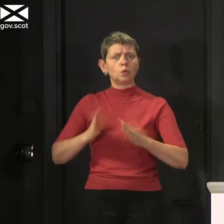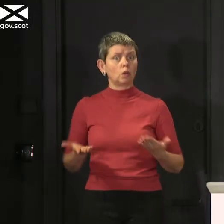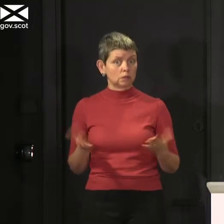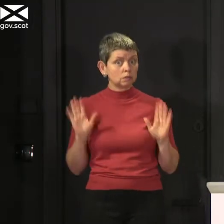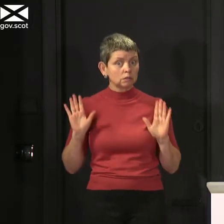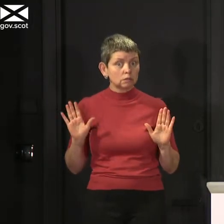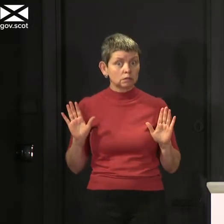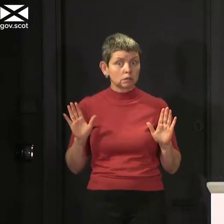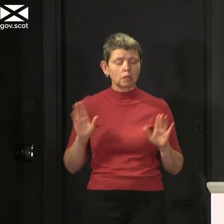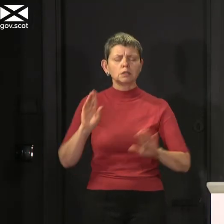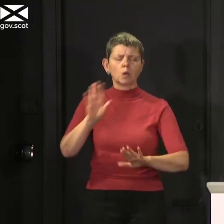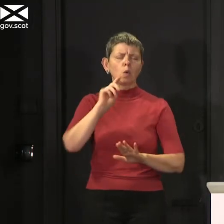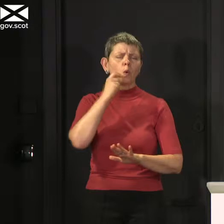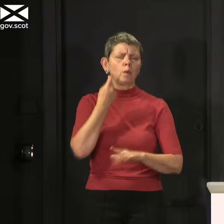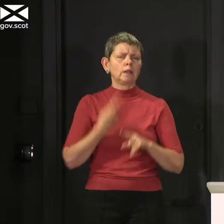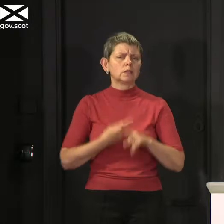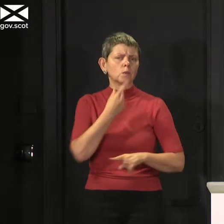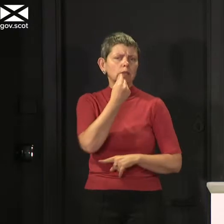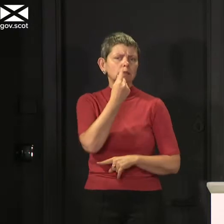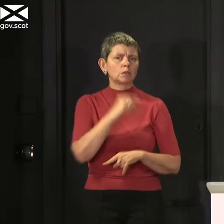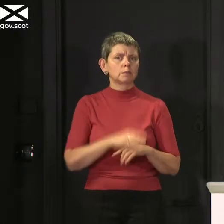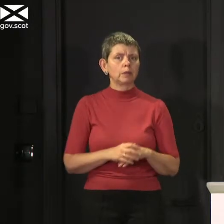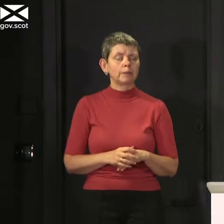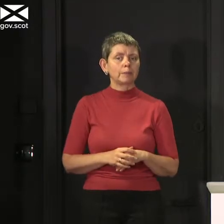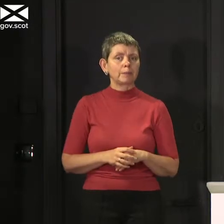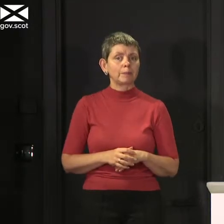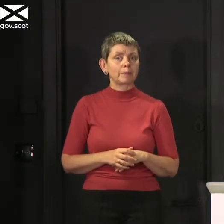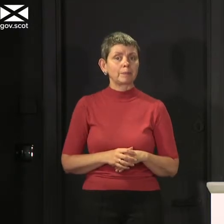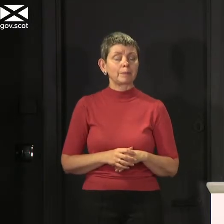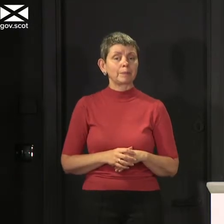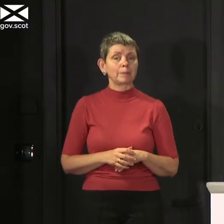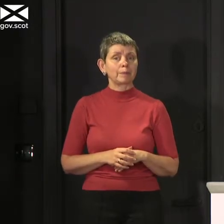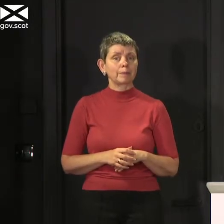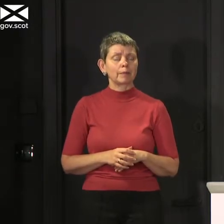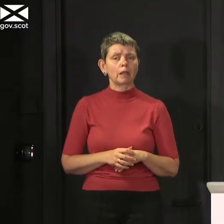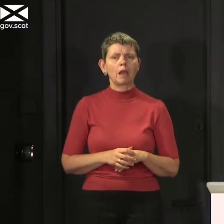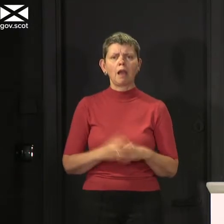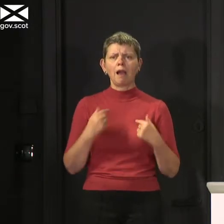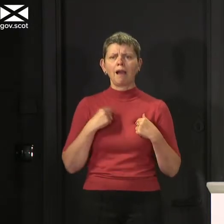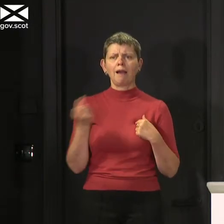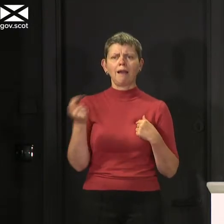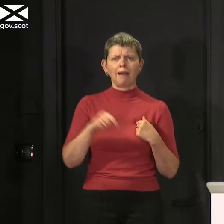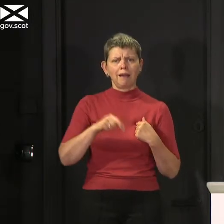and we will do that as quickly as possible. You know, part of the reason I stand here